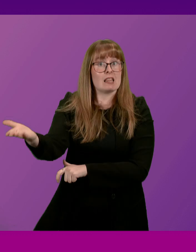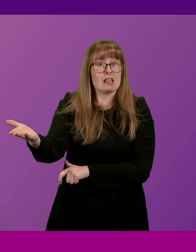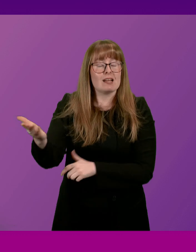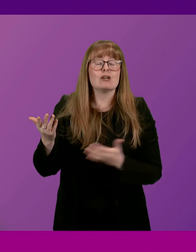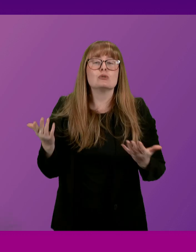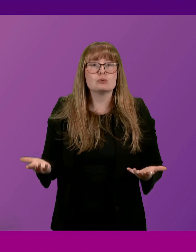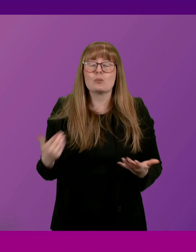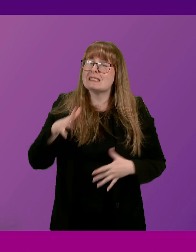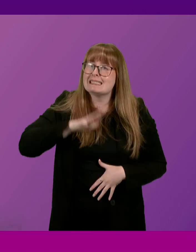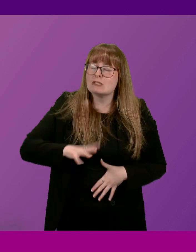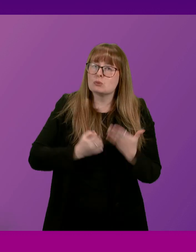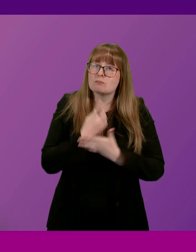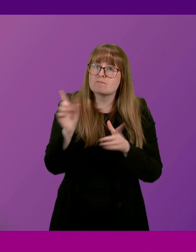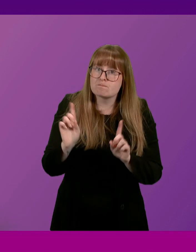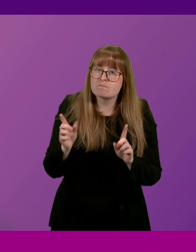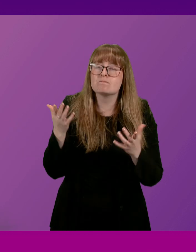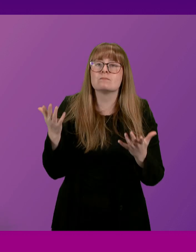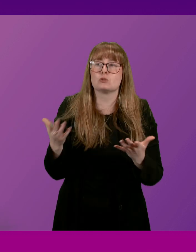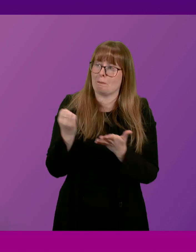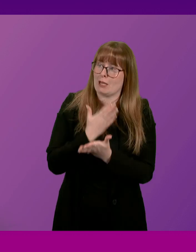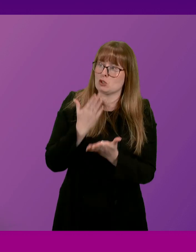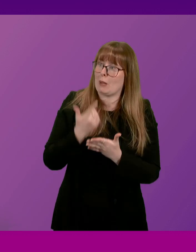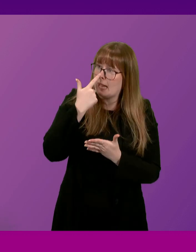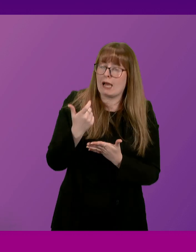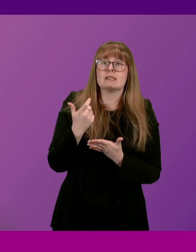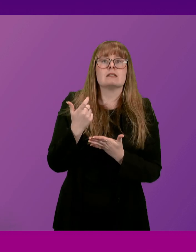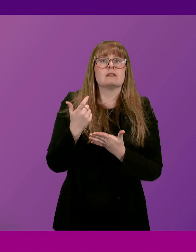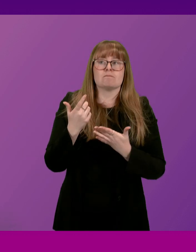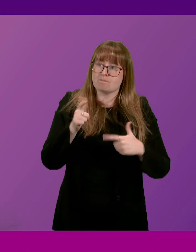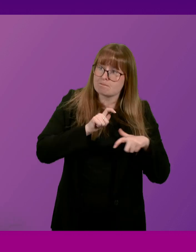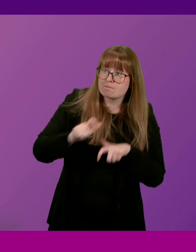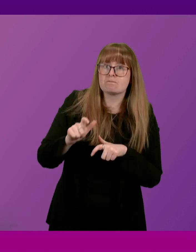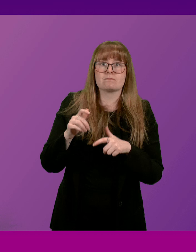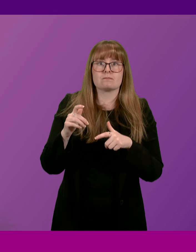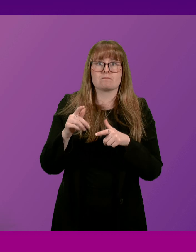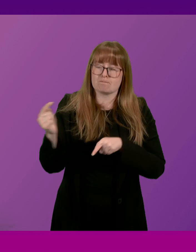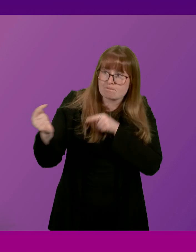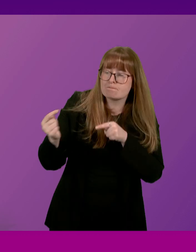What we need in order to ensure that we can repel Russian aggression is